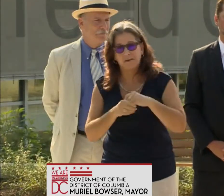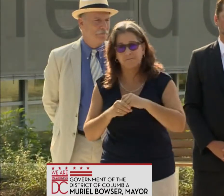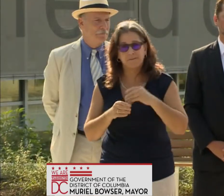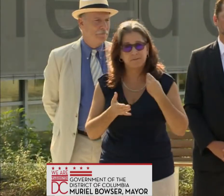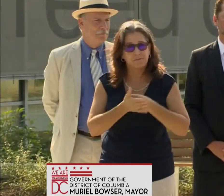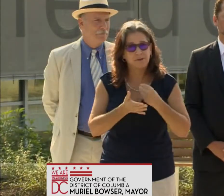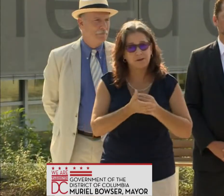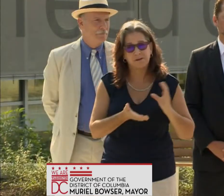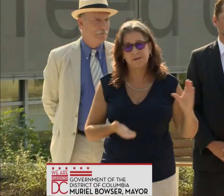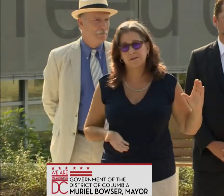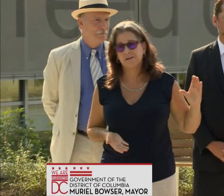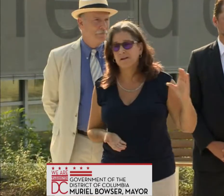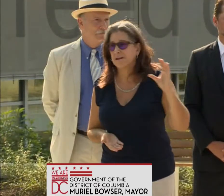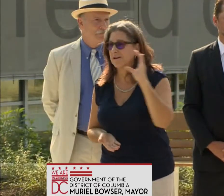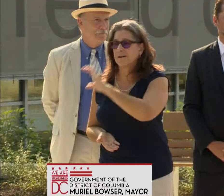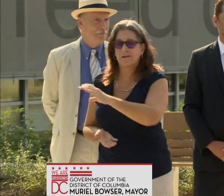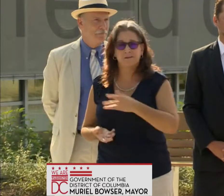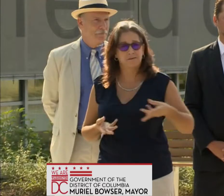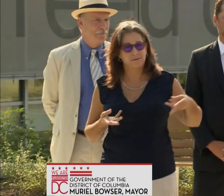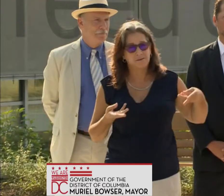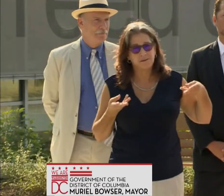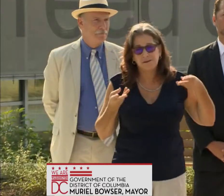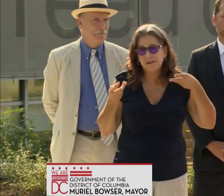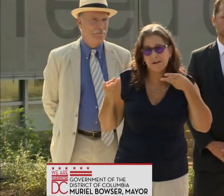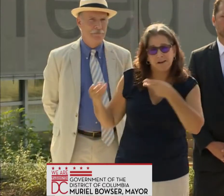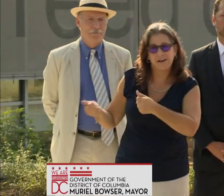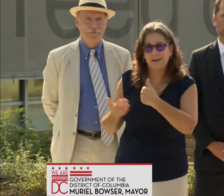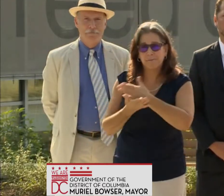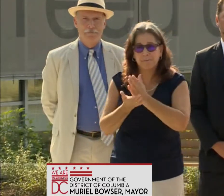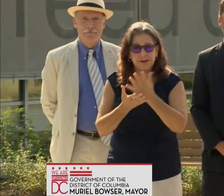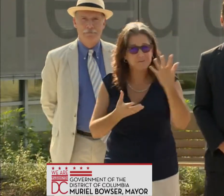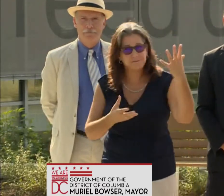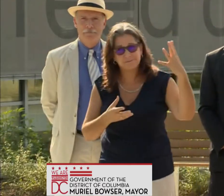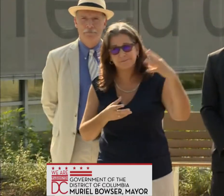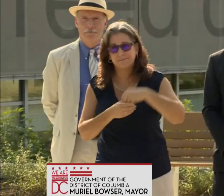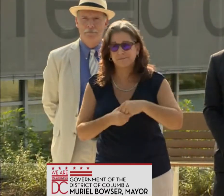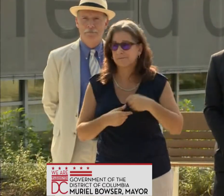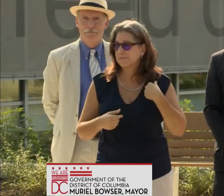schedule that's a commitment we've all made and making sure that our schools